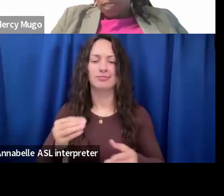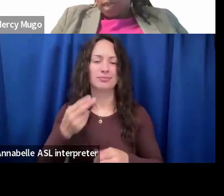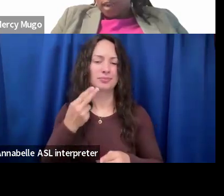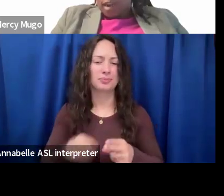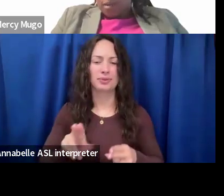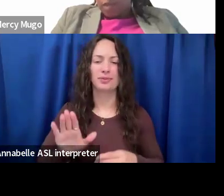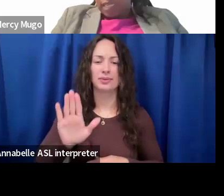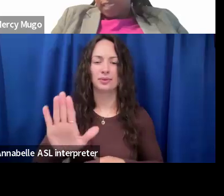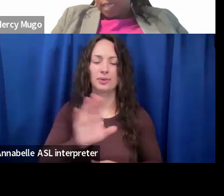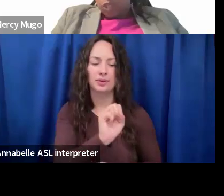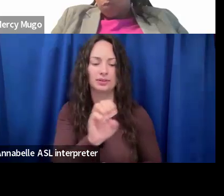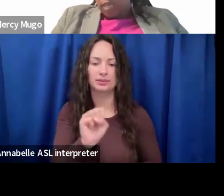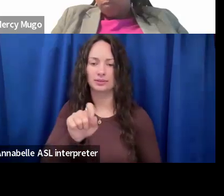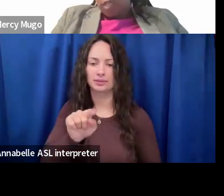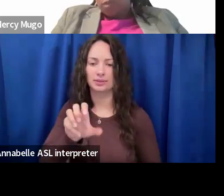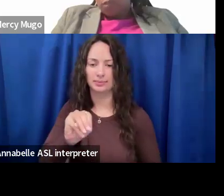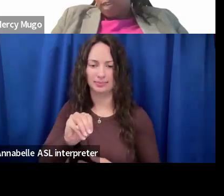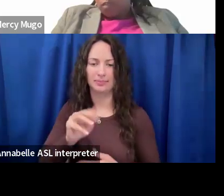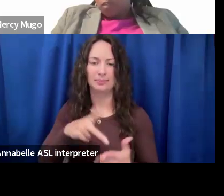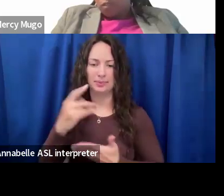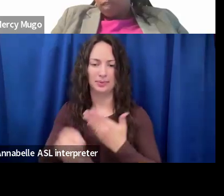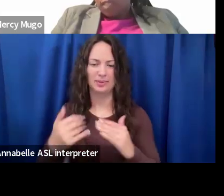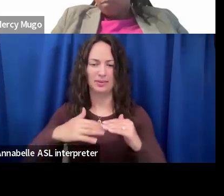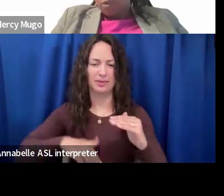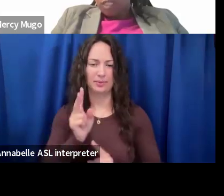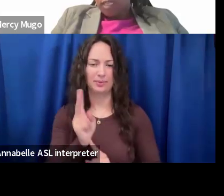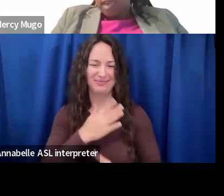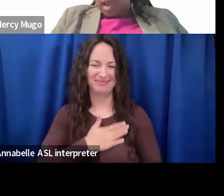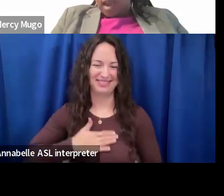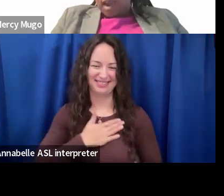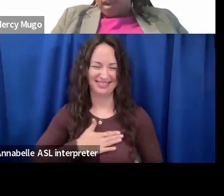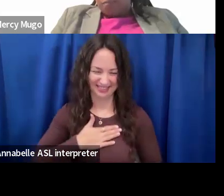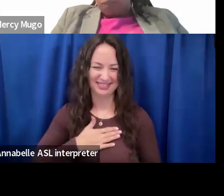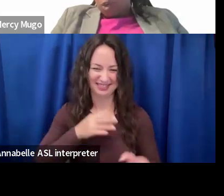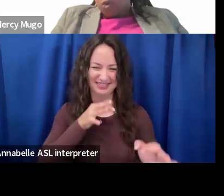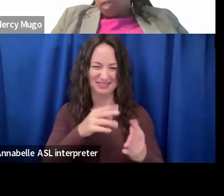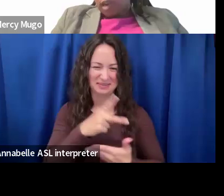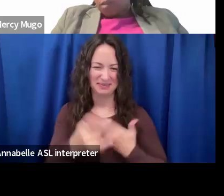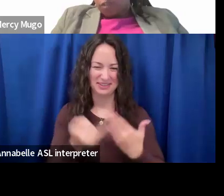project in less than two minutes, please provide an overview of your project including the number